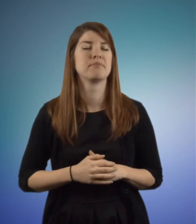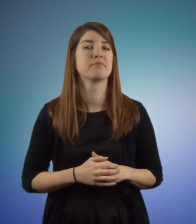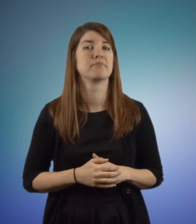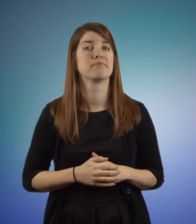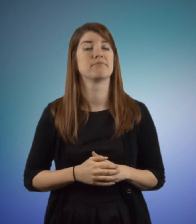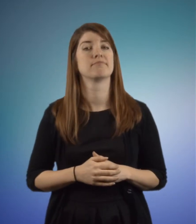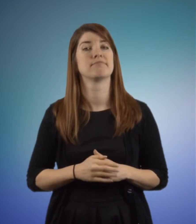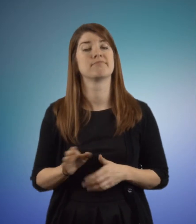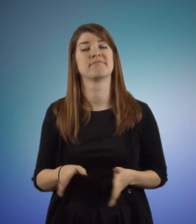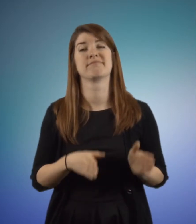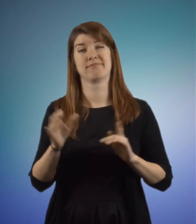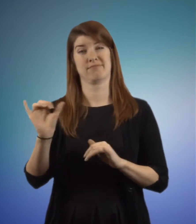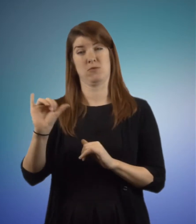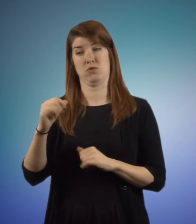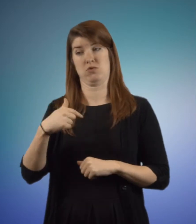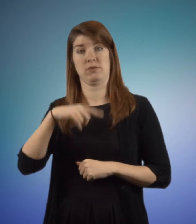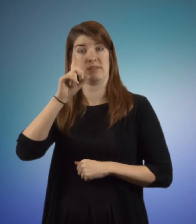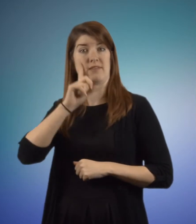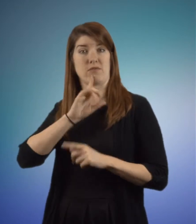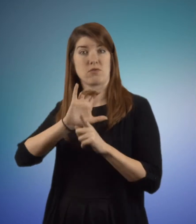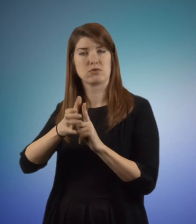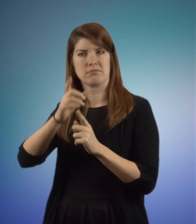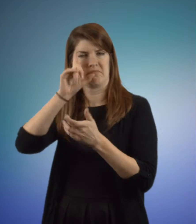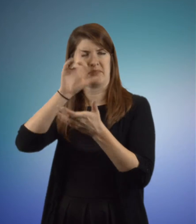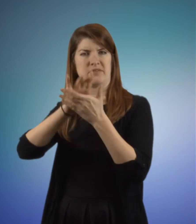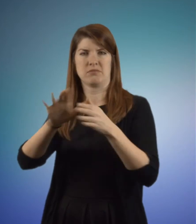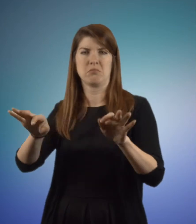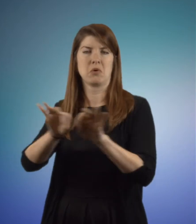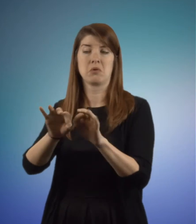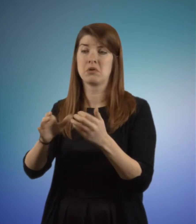for every child whether they consider themselves part of the deaf culture or not.